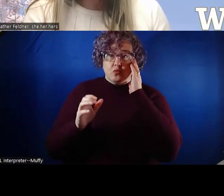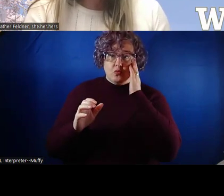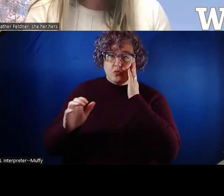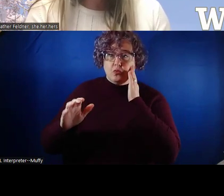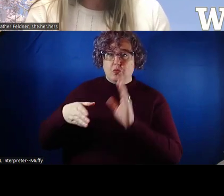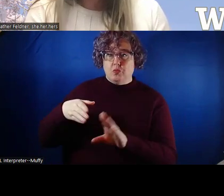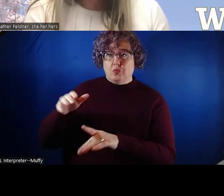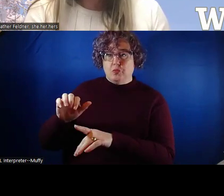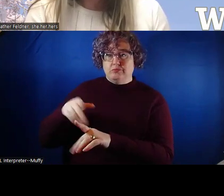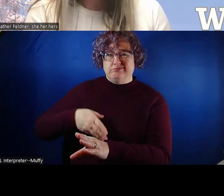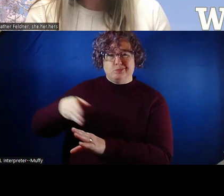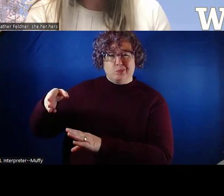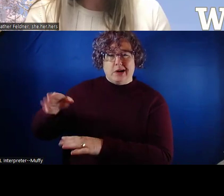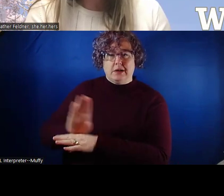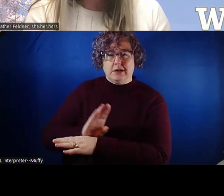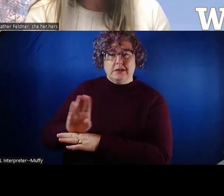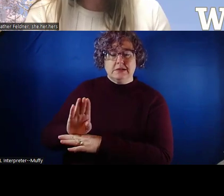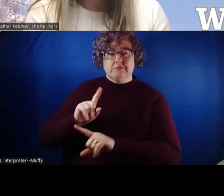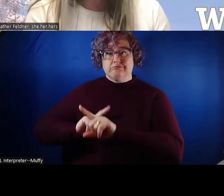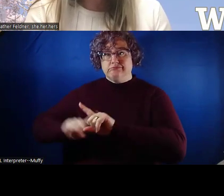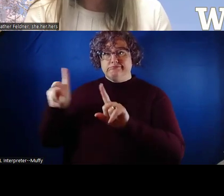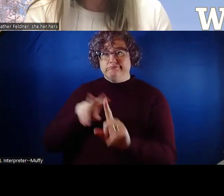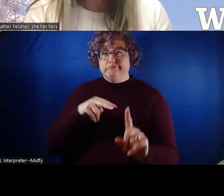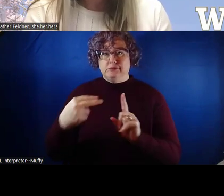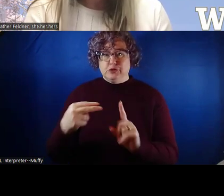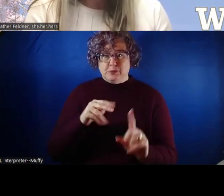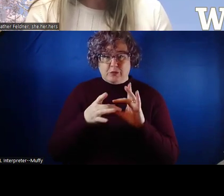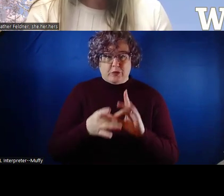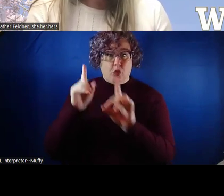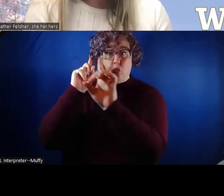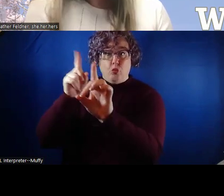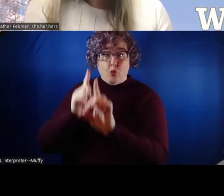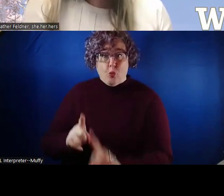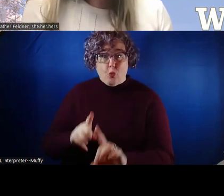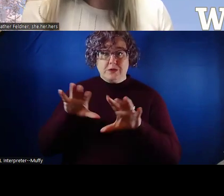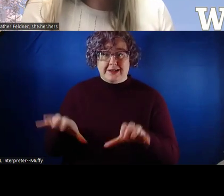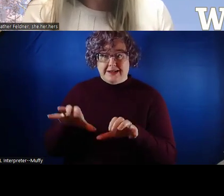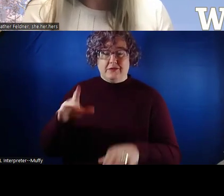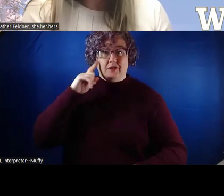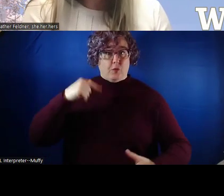different perspectives related to goals and activities. And for me as a physical therapist,